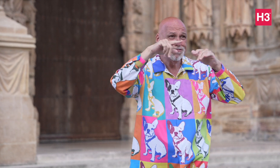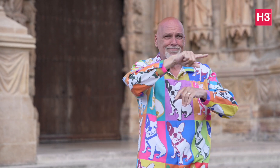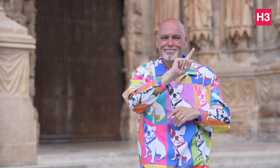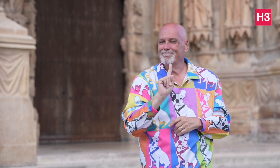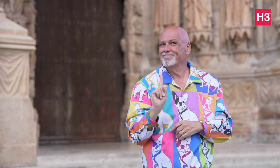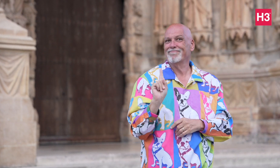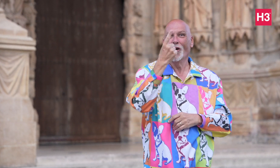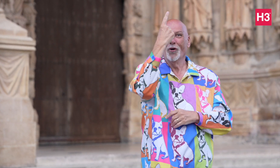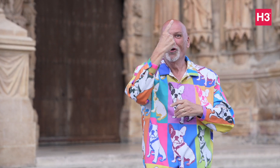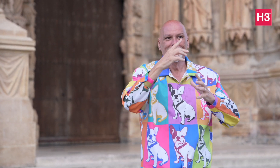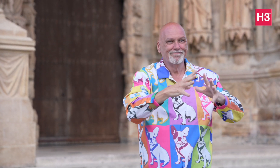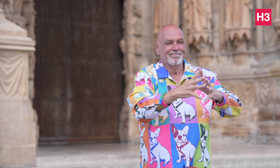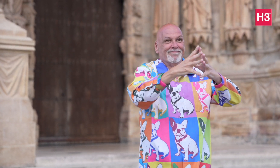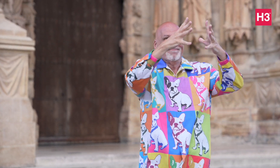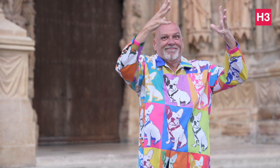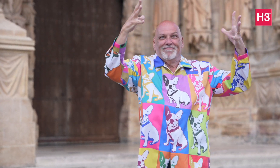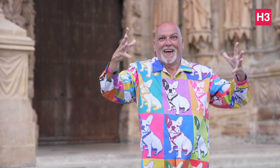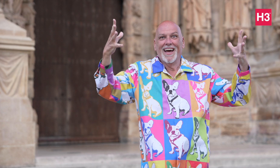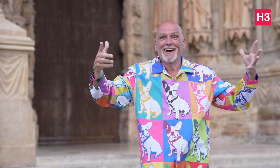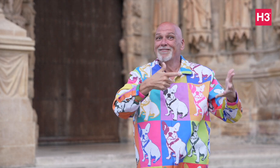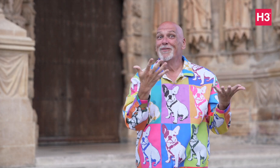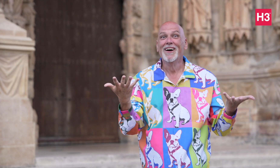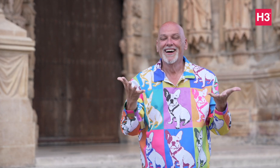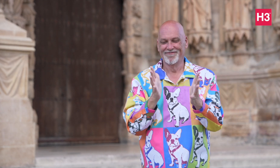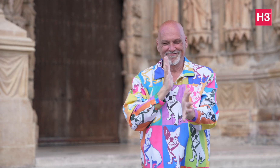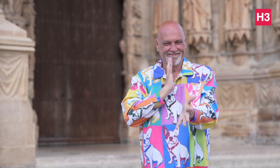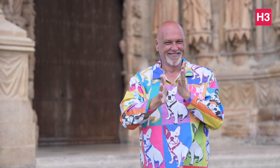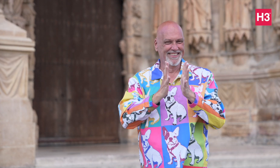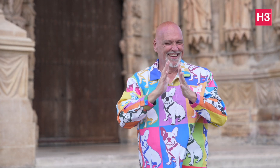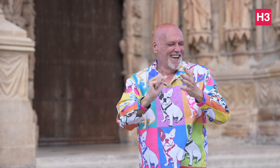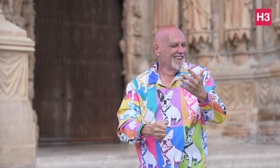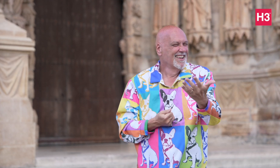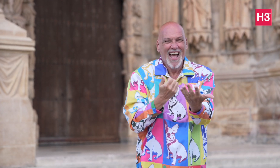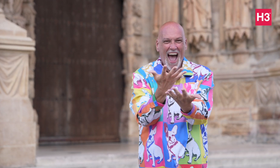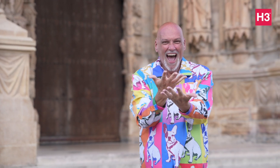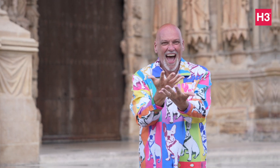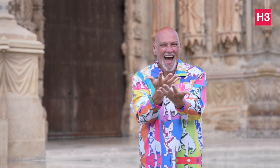around the world are attending! Quite a major event to support sign language and art!